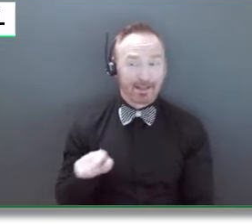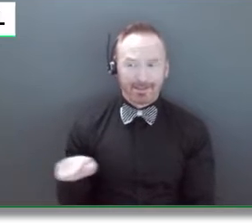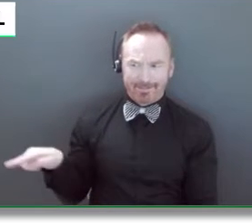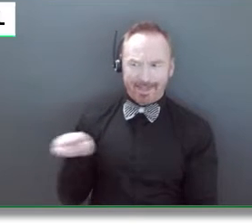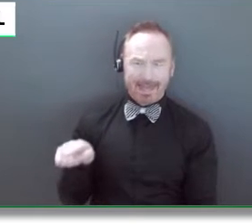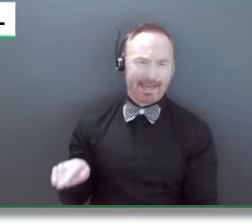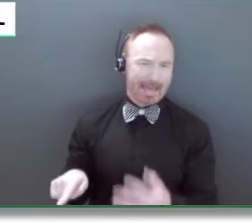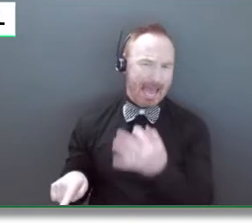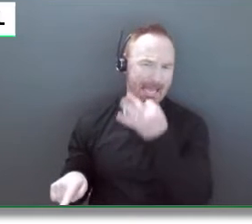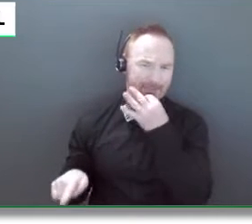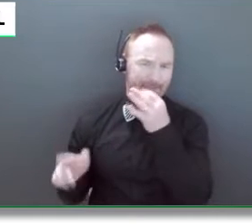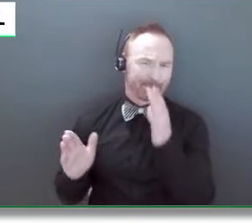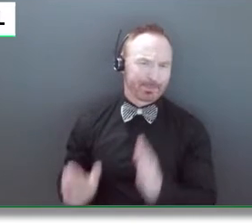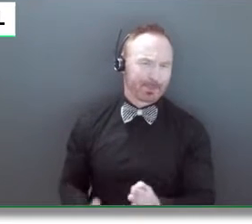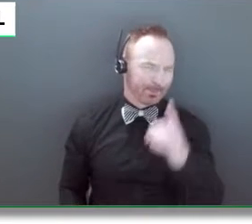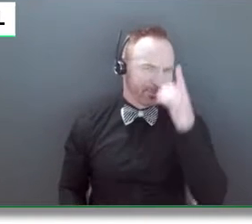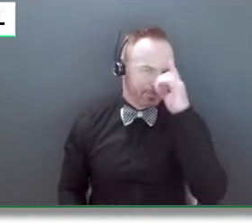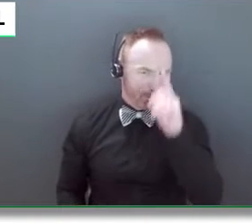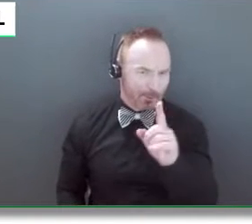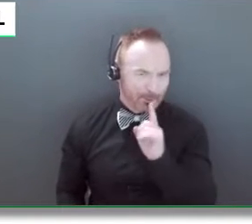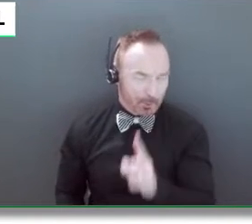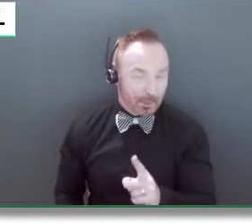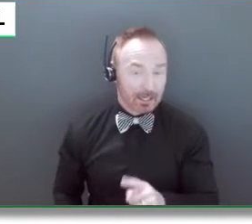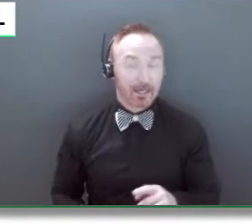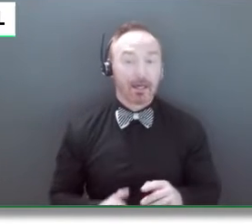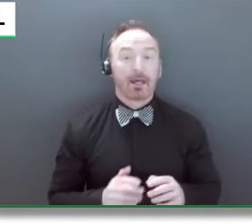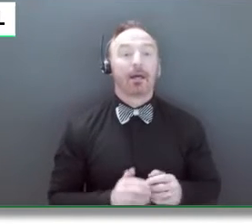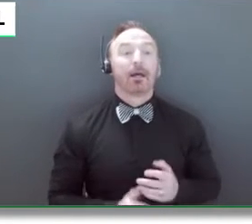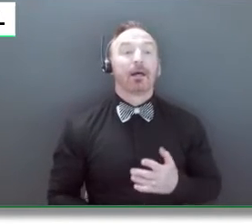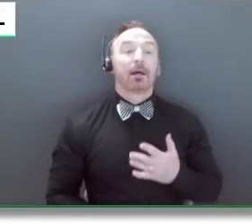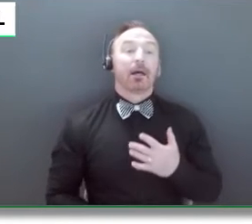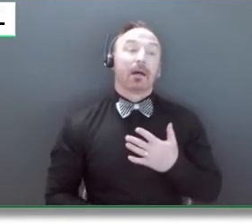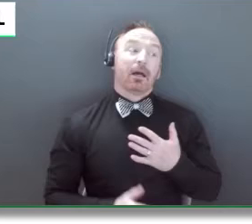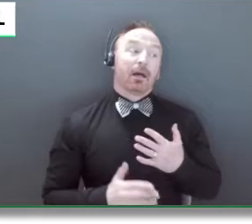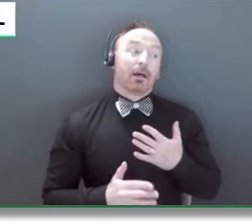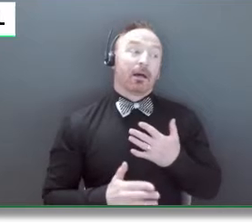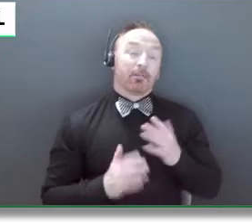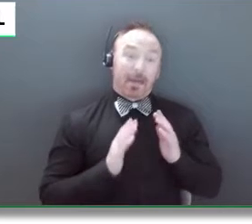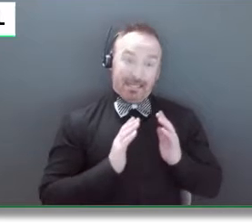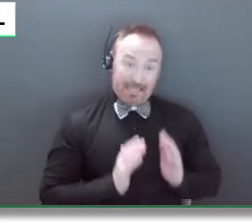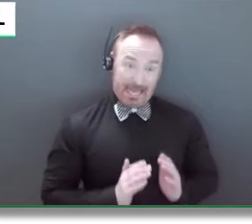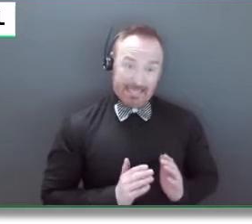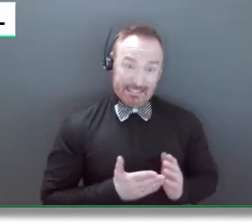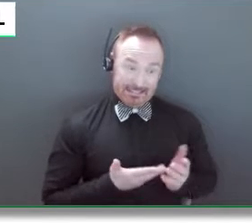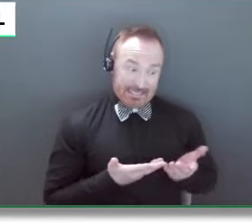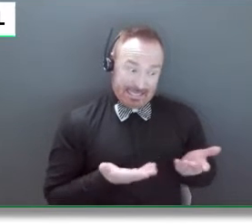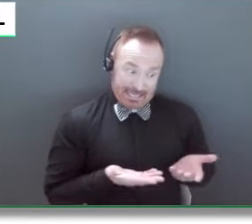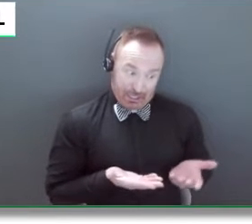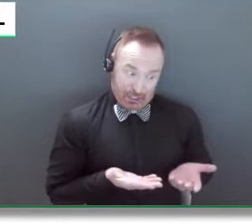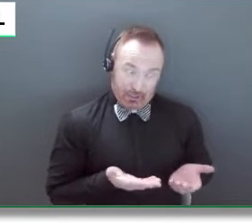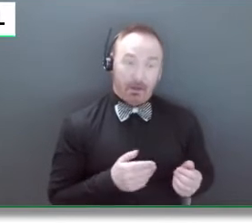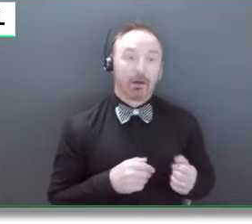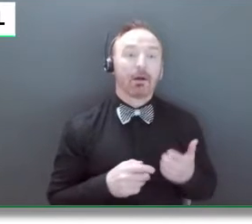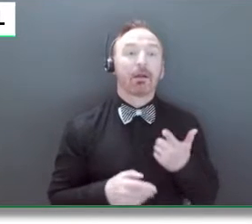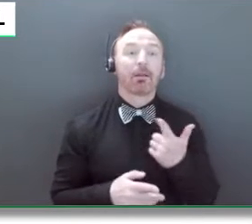we work with don't necessarily need as many uh adaptive equipments but